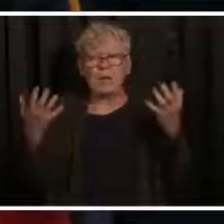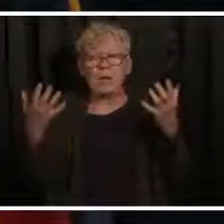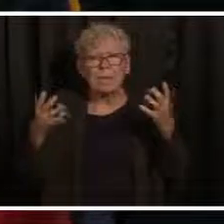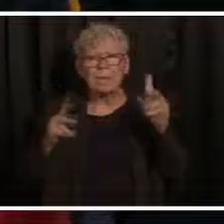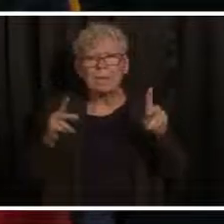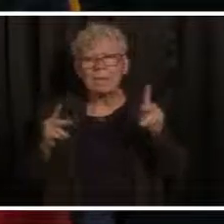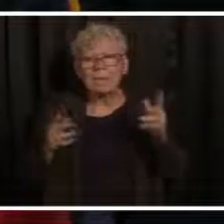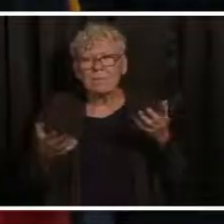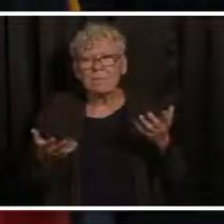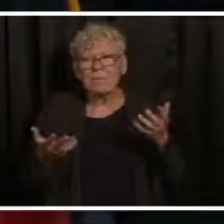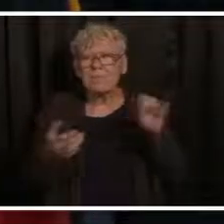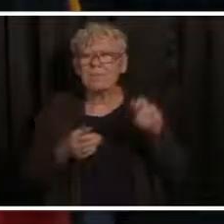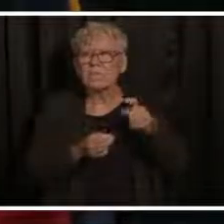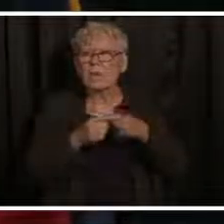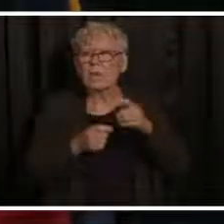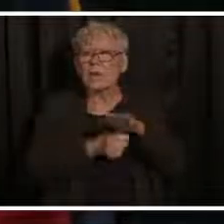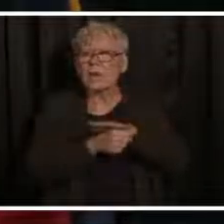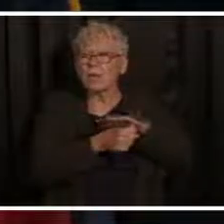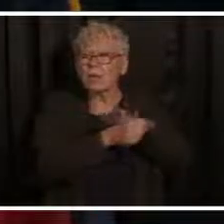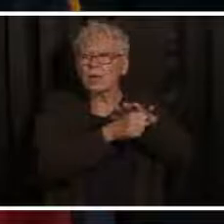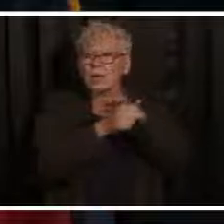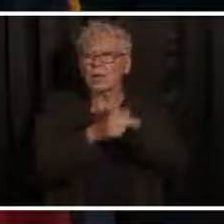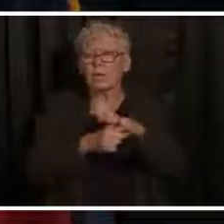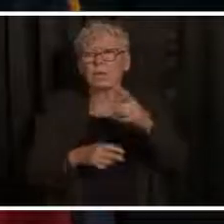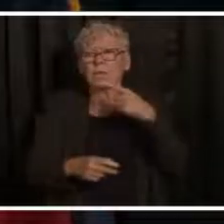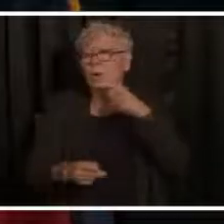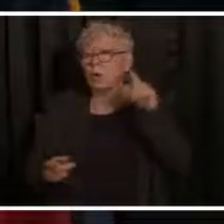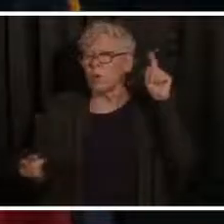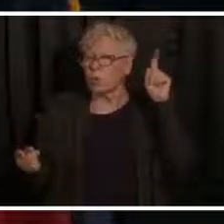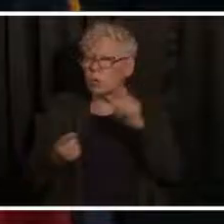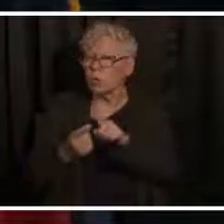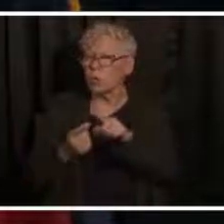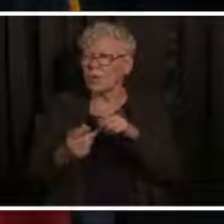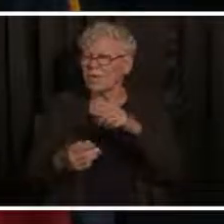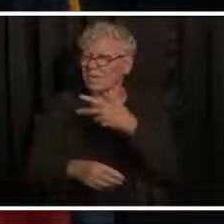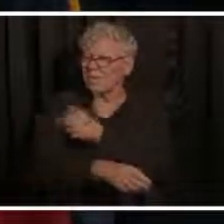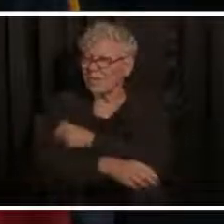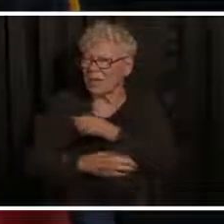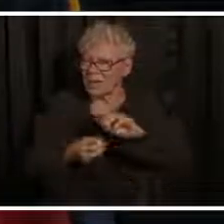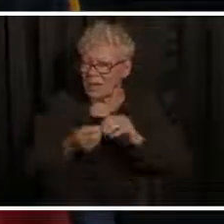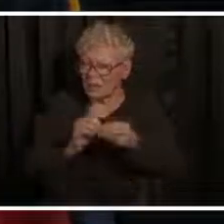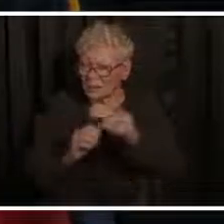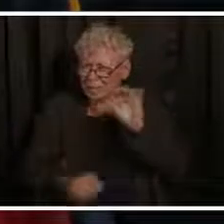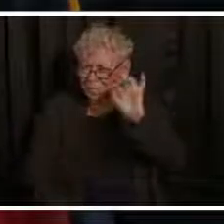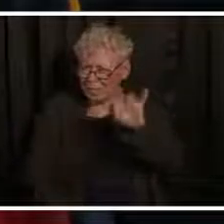driven by those numbers. Uh uh mostly driven by those parts of the state that are unvaccinated. Yeah, it's both.